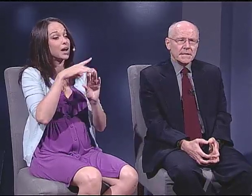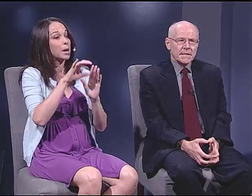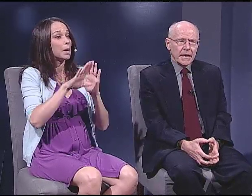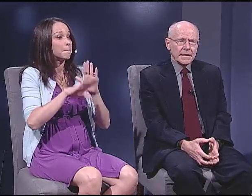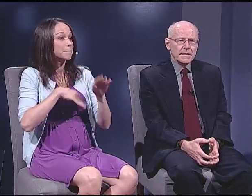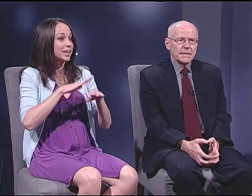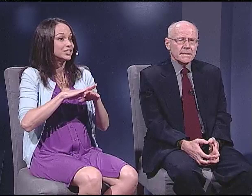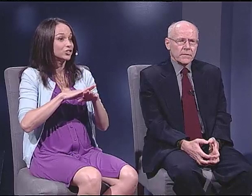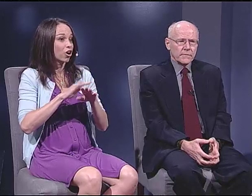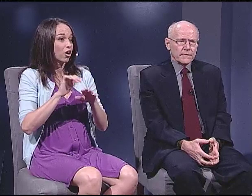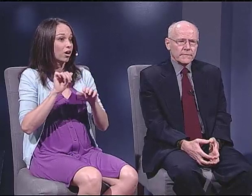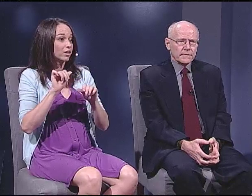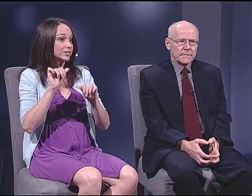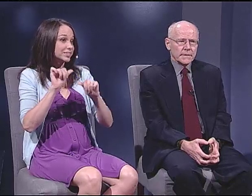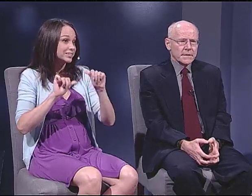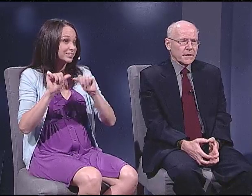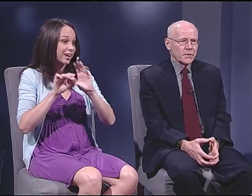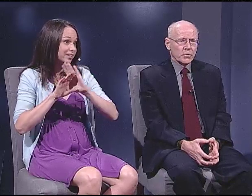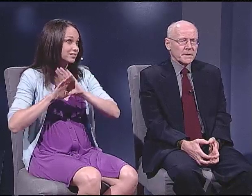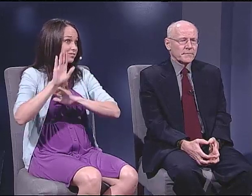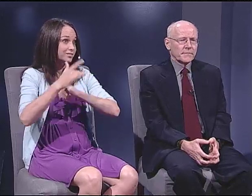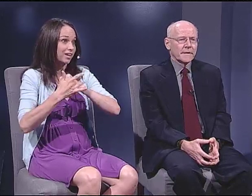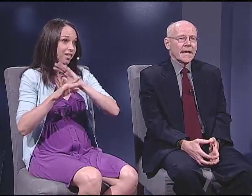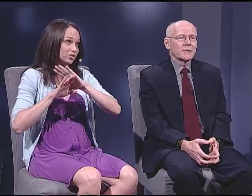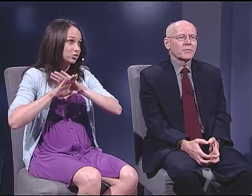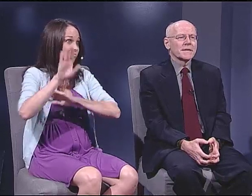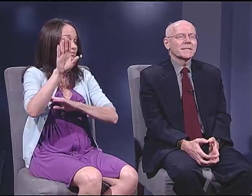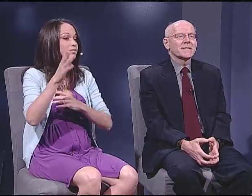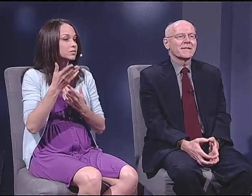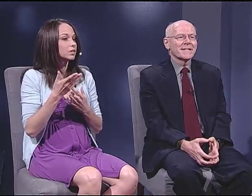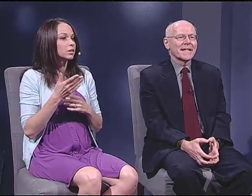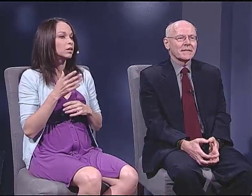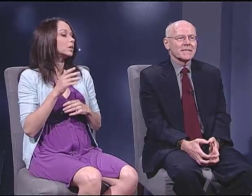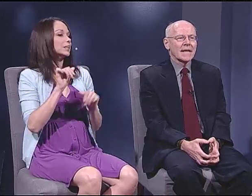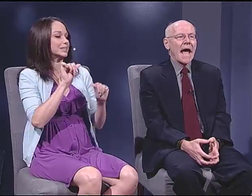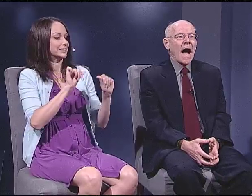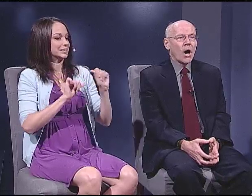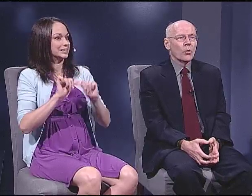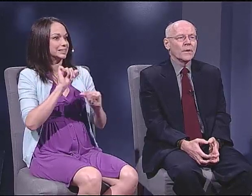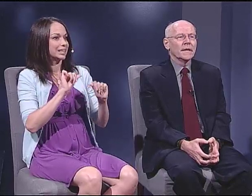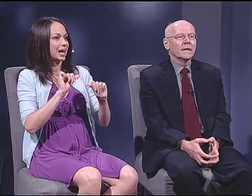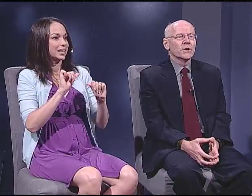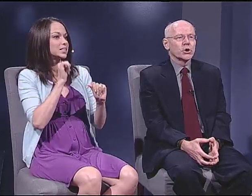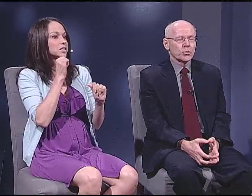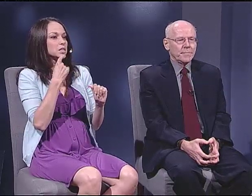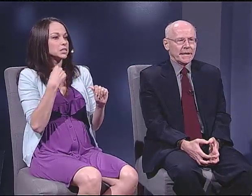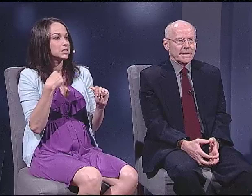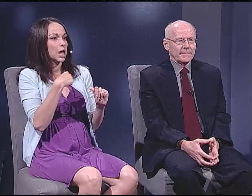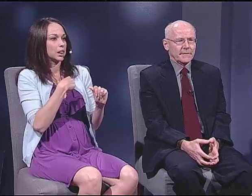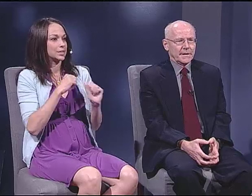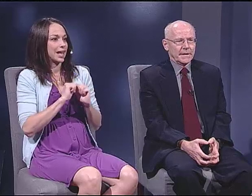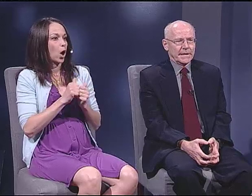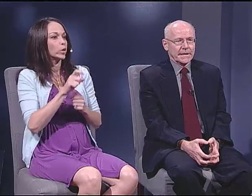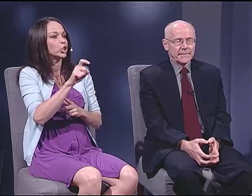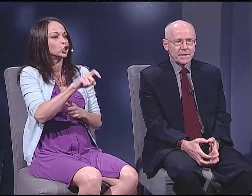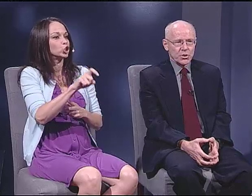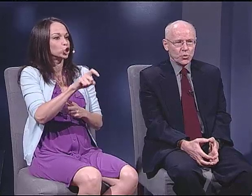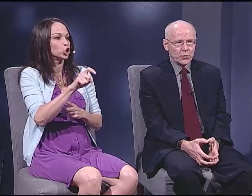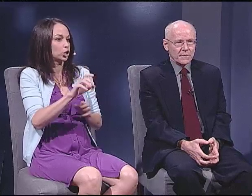Science itself is not a normative enterprise; it does not tell us how we should behave. It gives us tools.